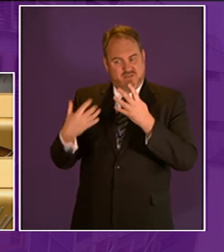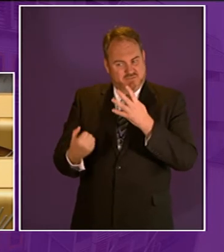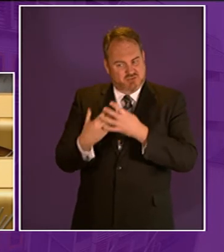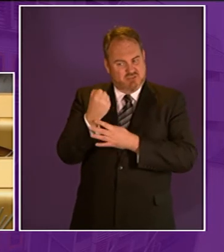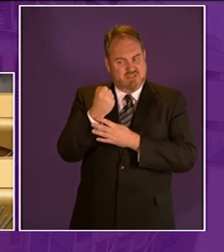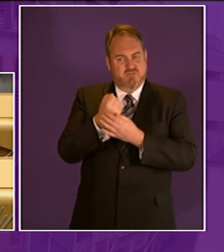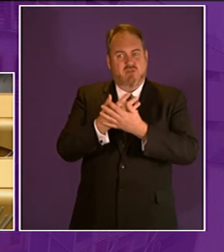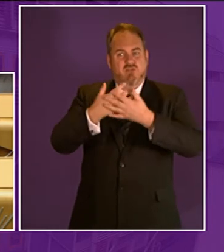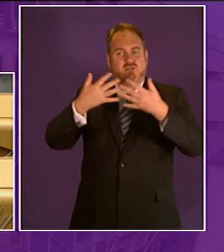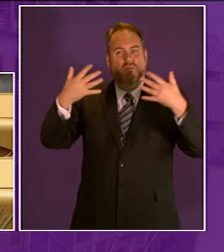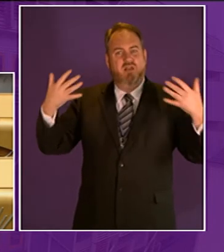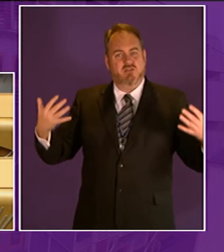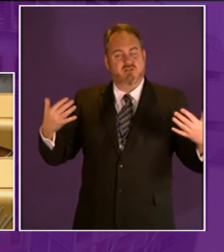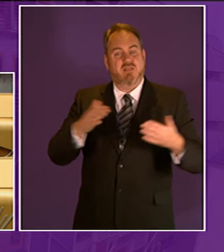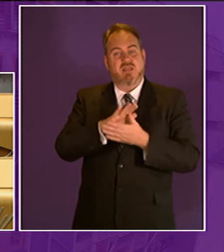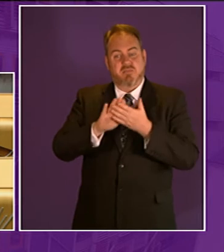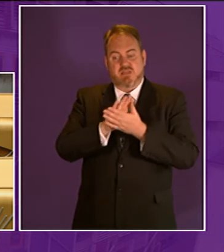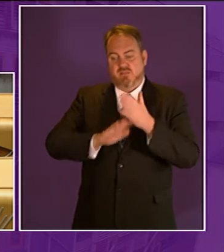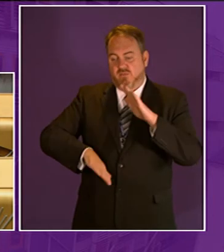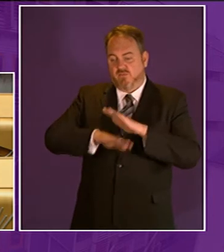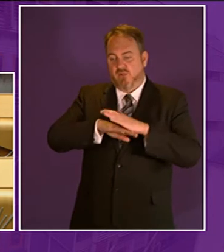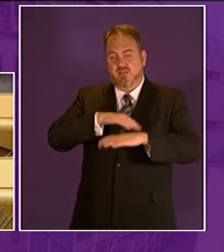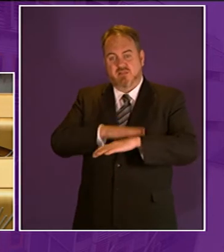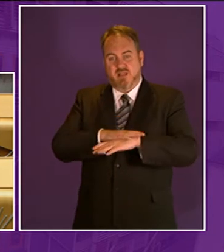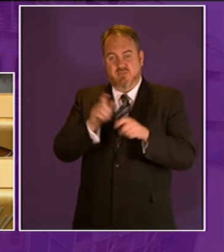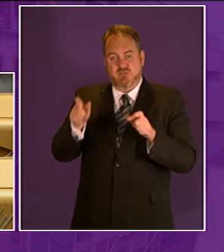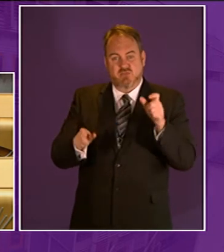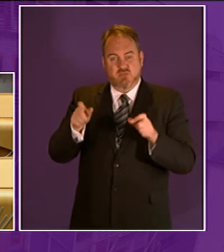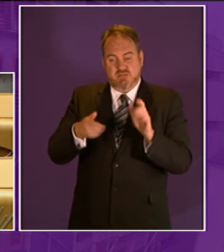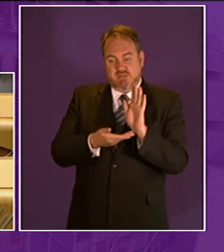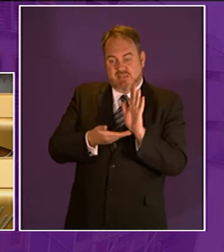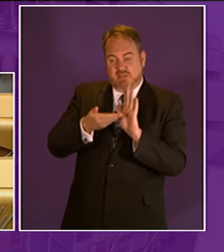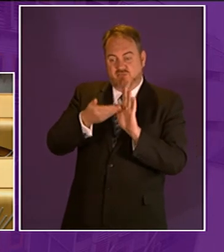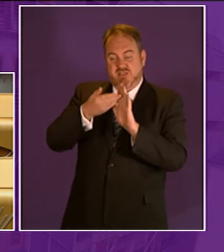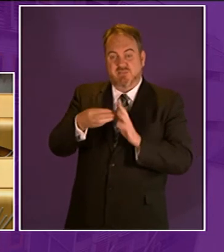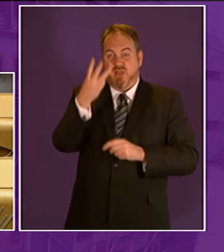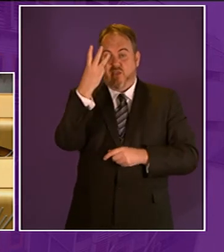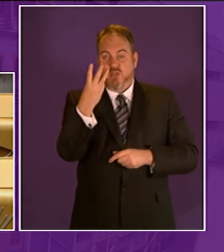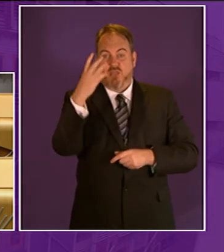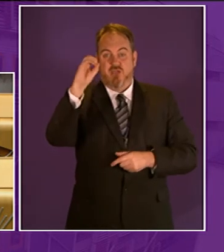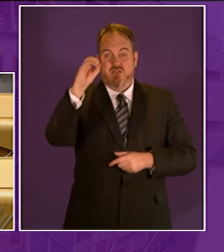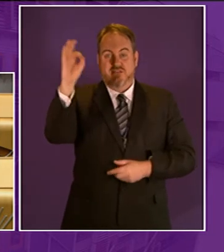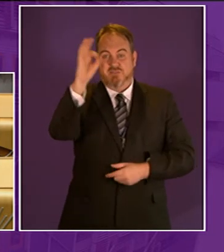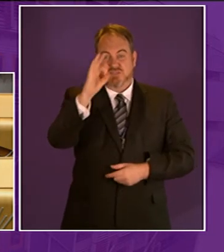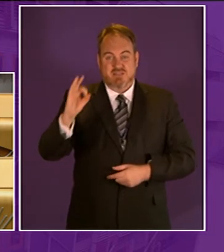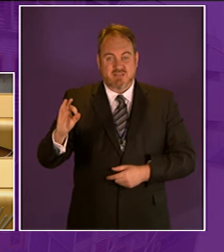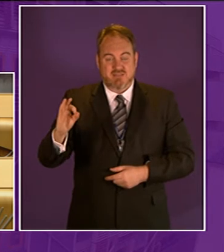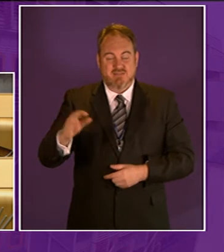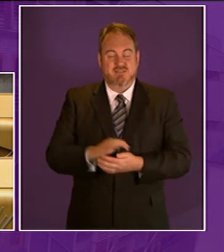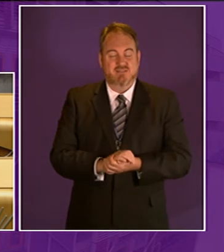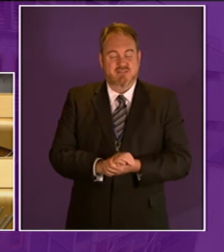The number of full-time students has increased by more than 33 per cent; the sector is running